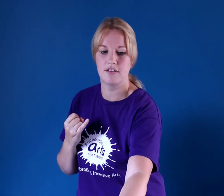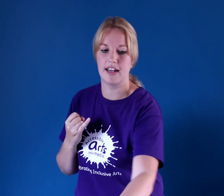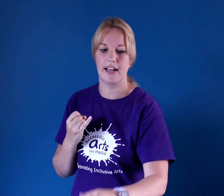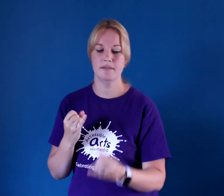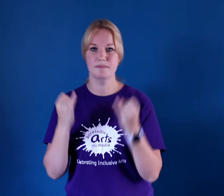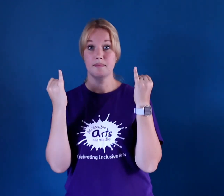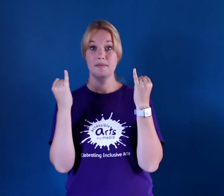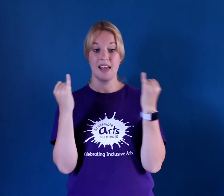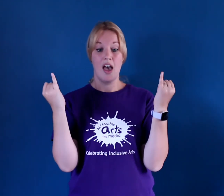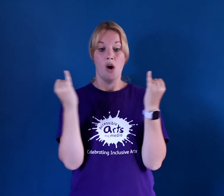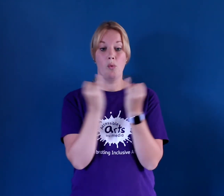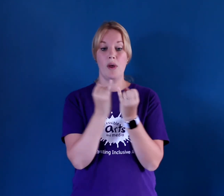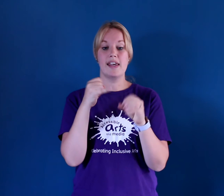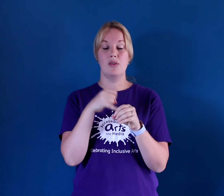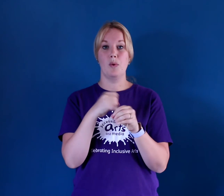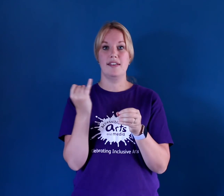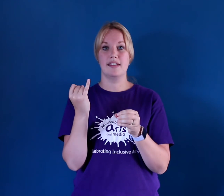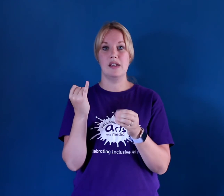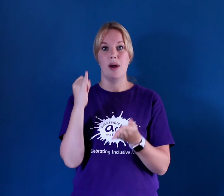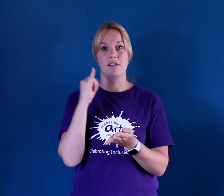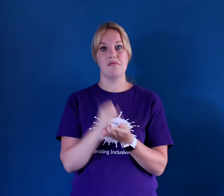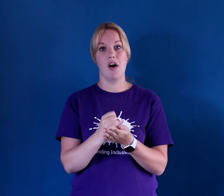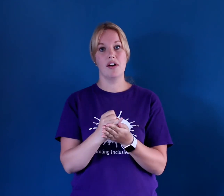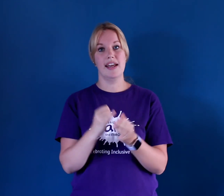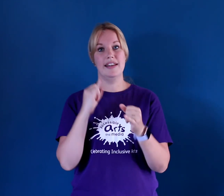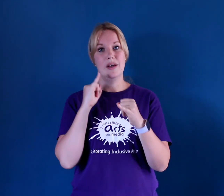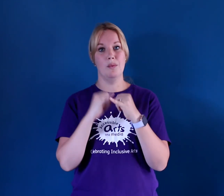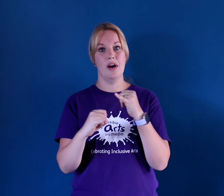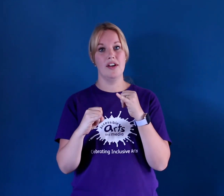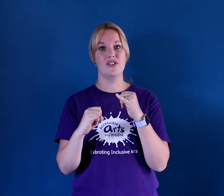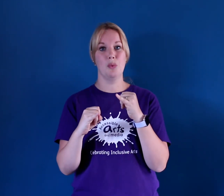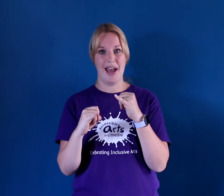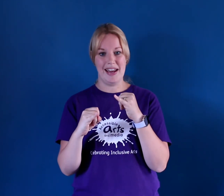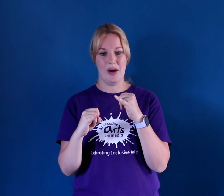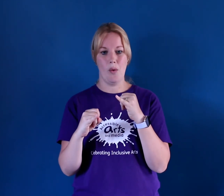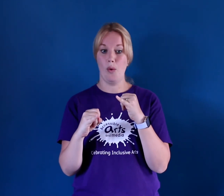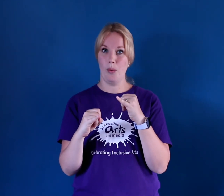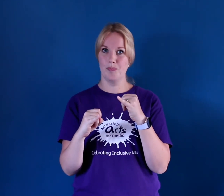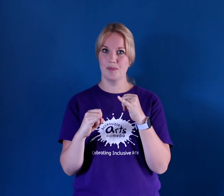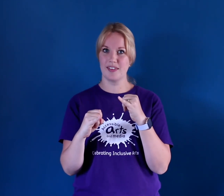Tricky line. Wicked whisky went wrong in the worst way.